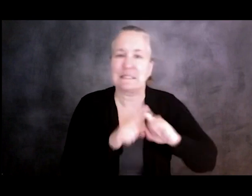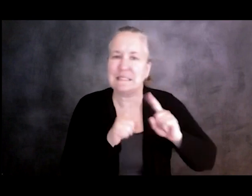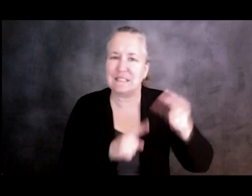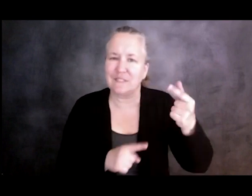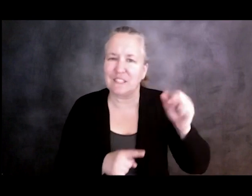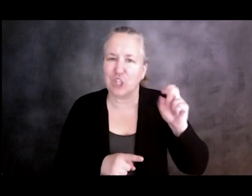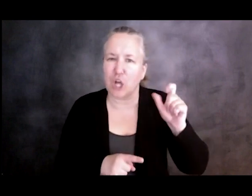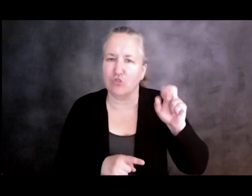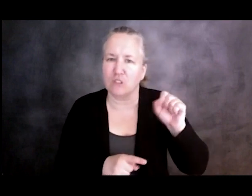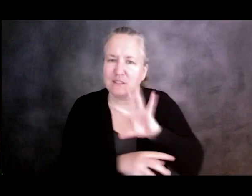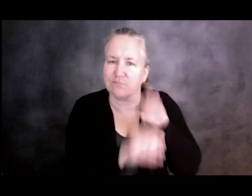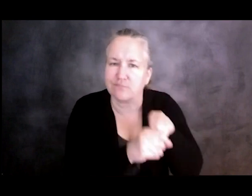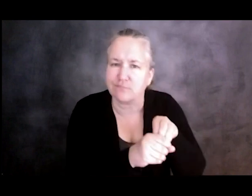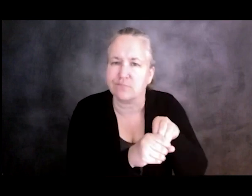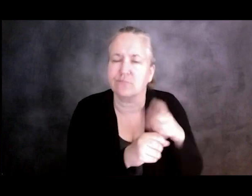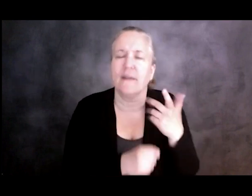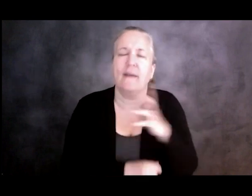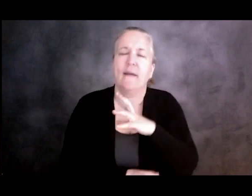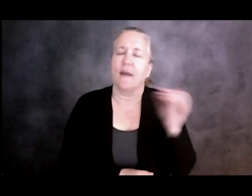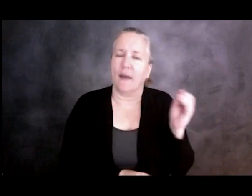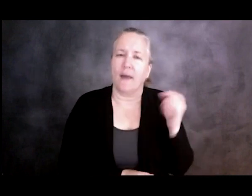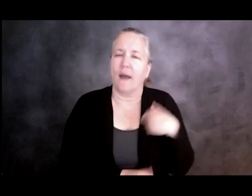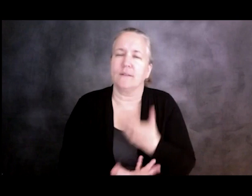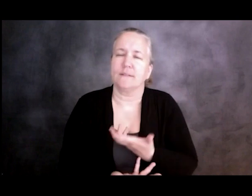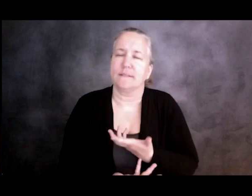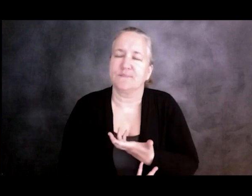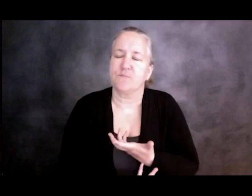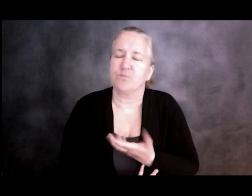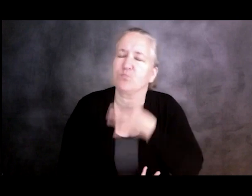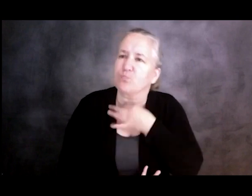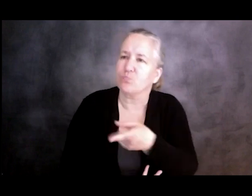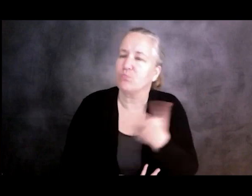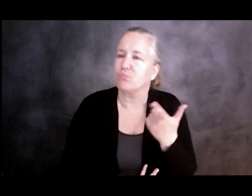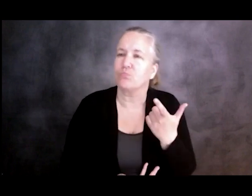And I'm just-- how do you feel moving between genres?